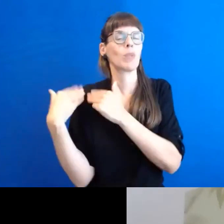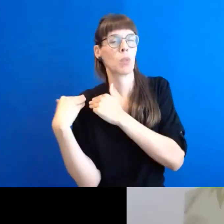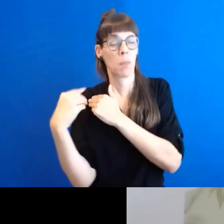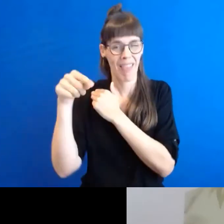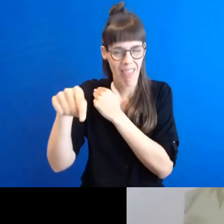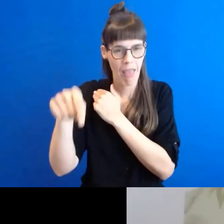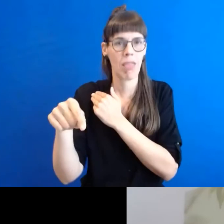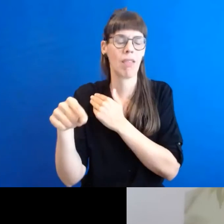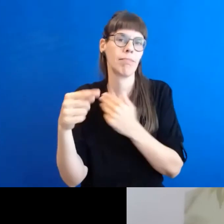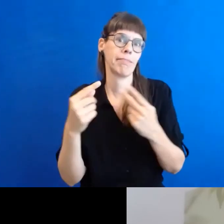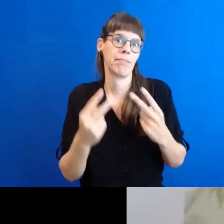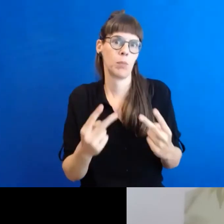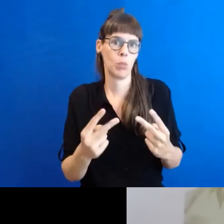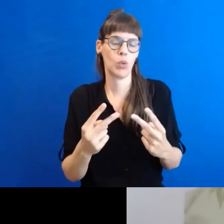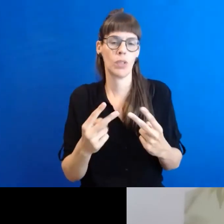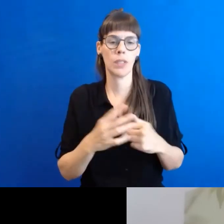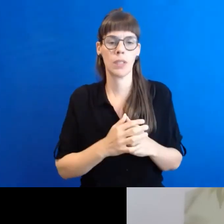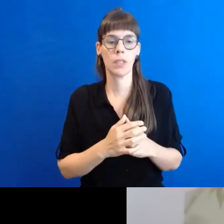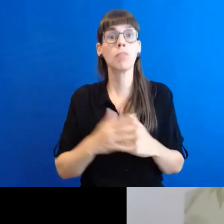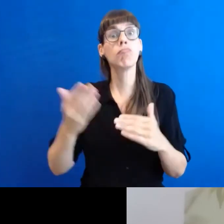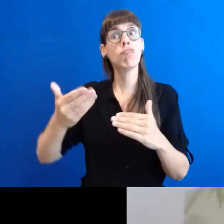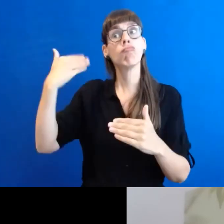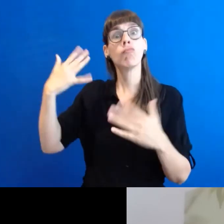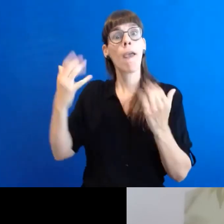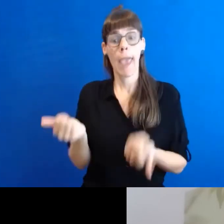of organizations for persons with disabilities was key